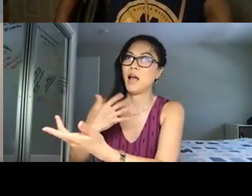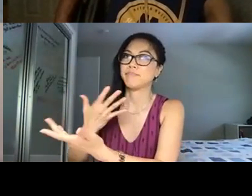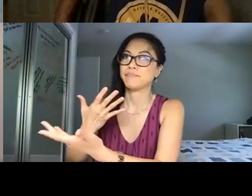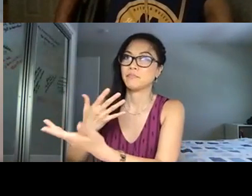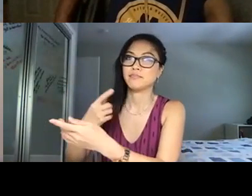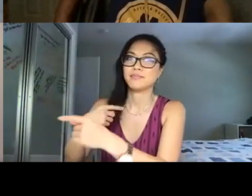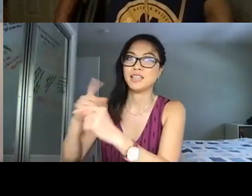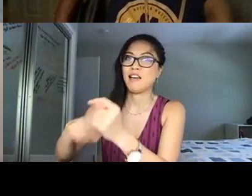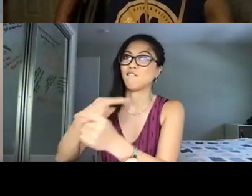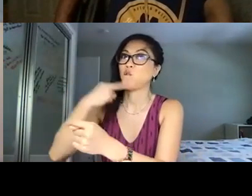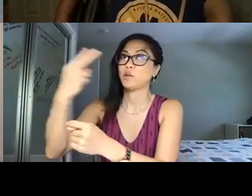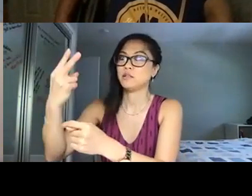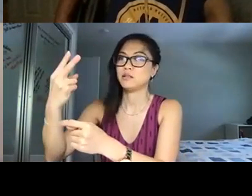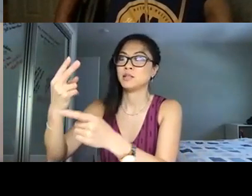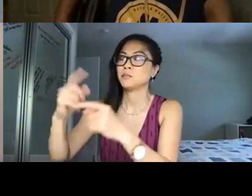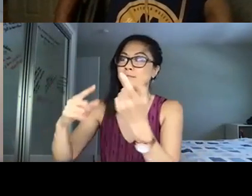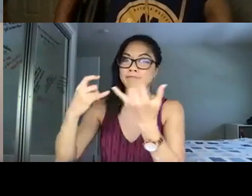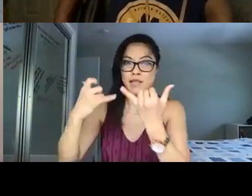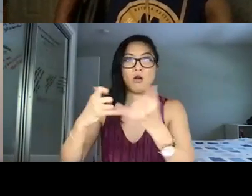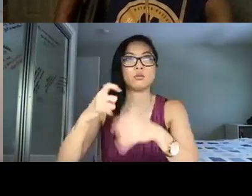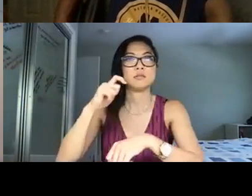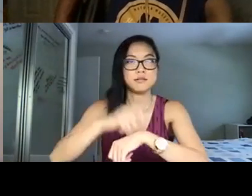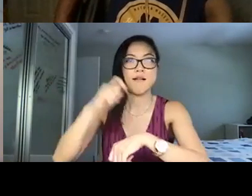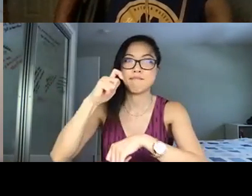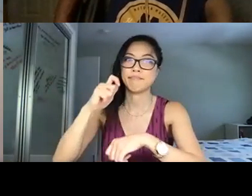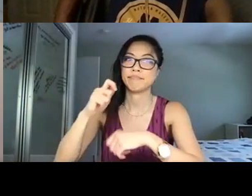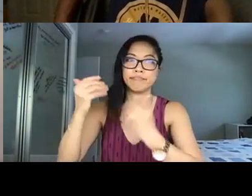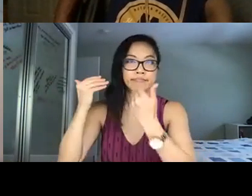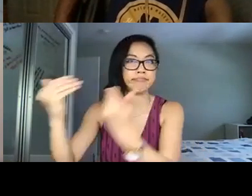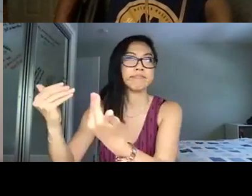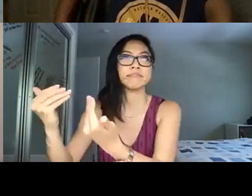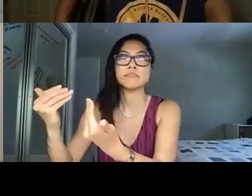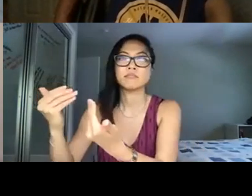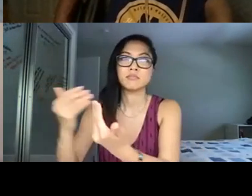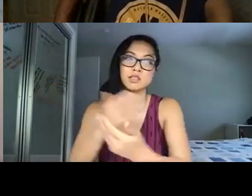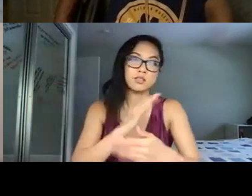and people who, you know, think and feel similarly even though